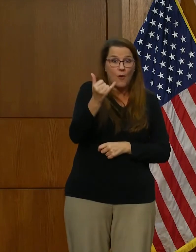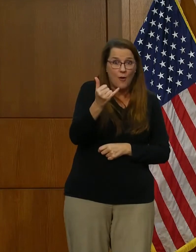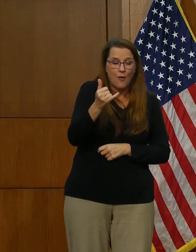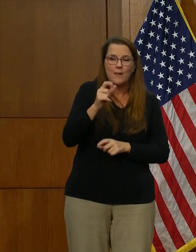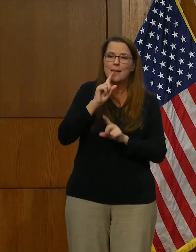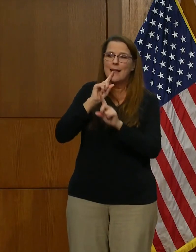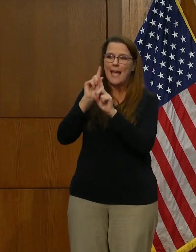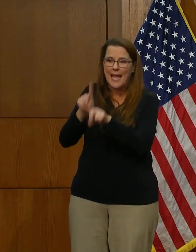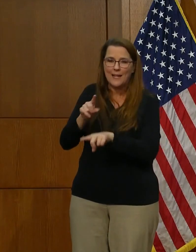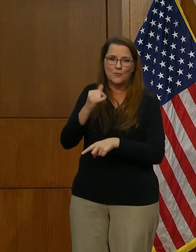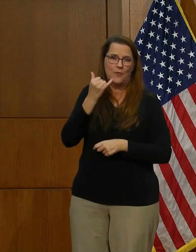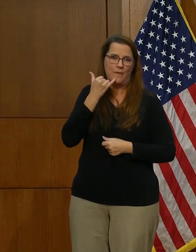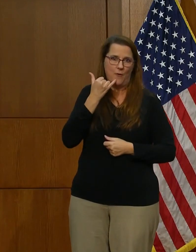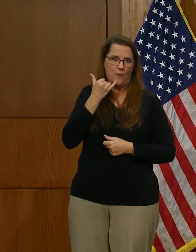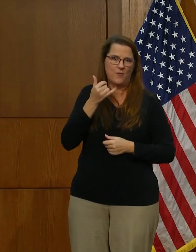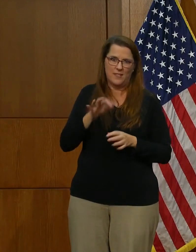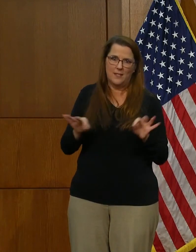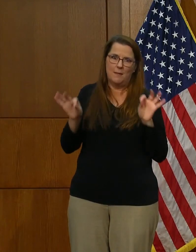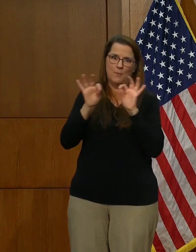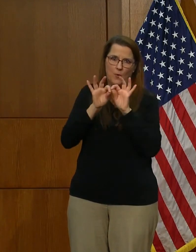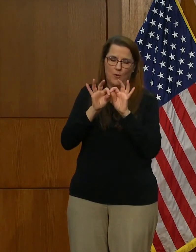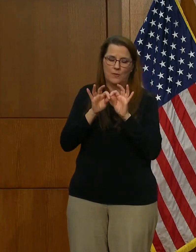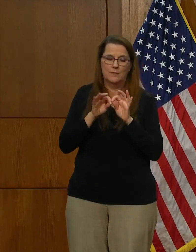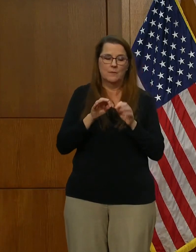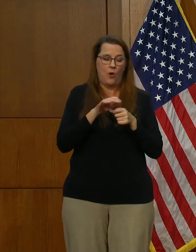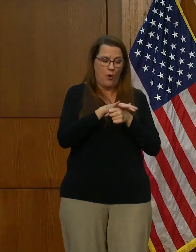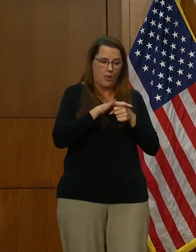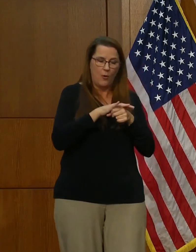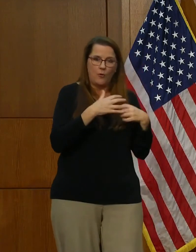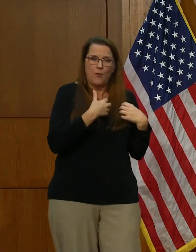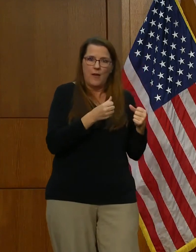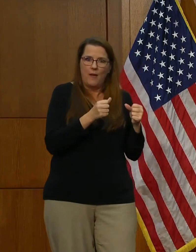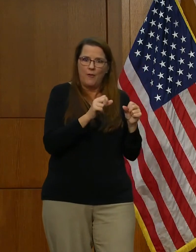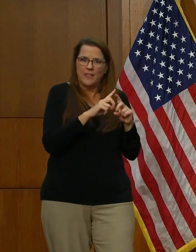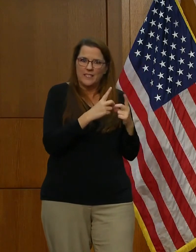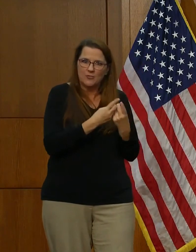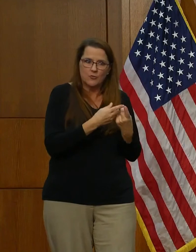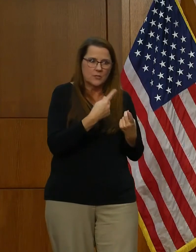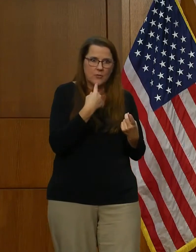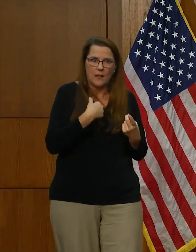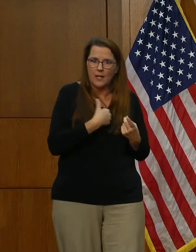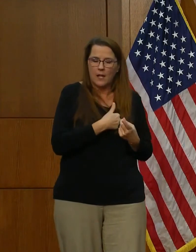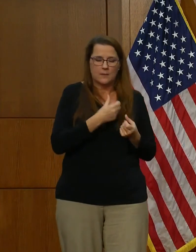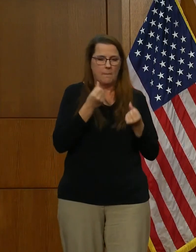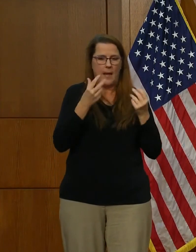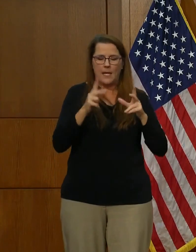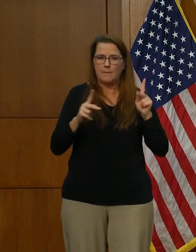IMPORTANT THAT YOU ANSWER YOUR PHONE. OUR CALL CENTER AND